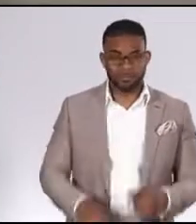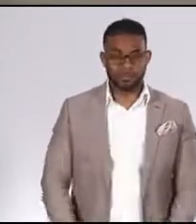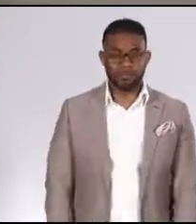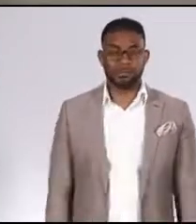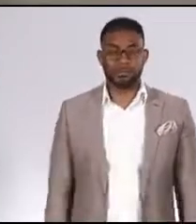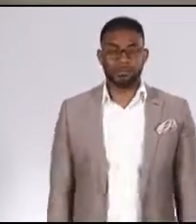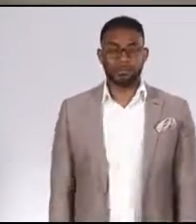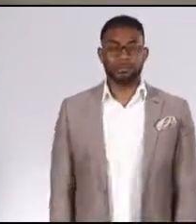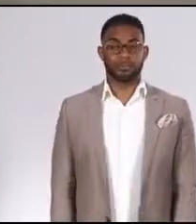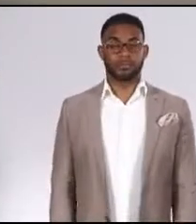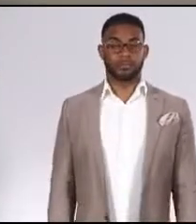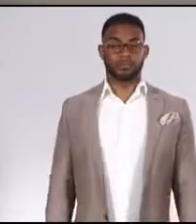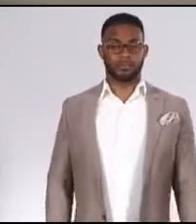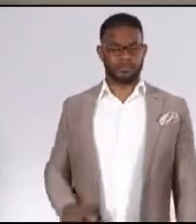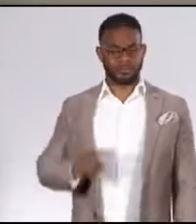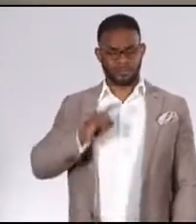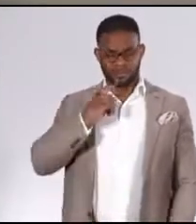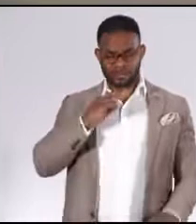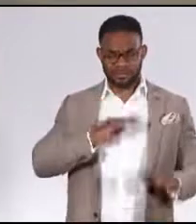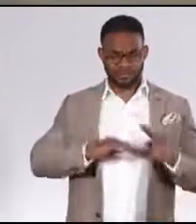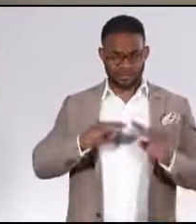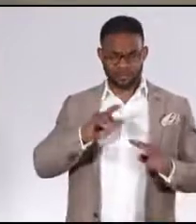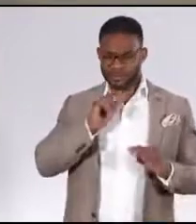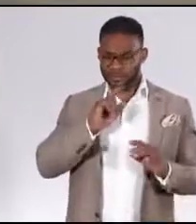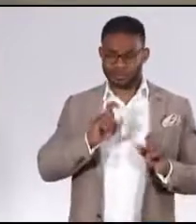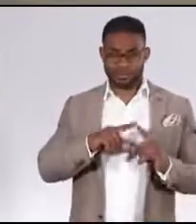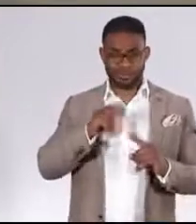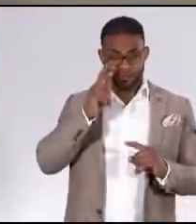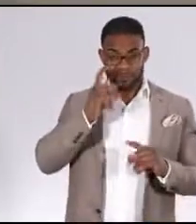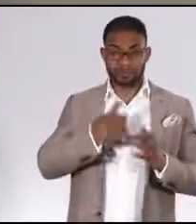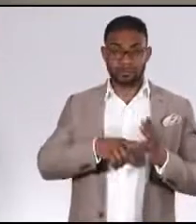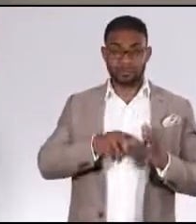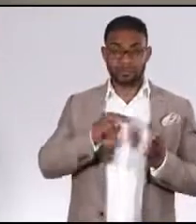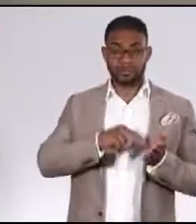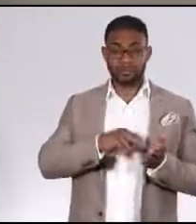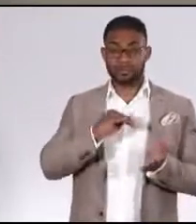It was intensely frustrating not to be able to hear what nurses and doctors were saying.